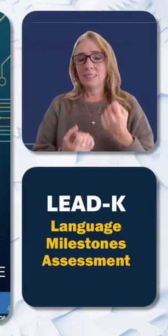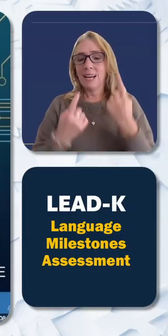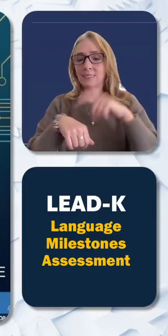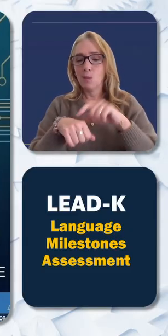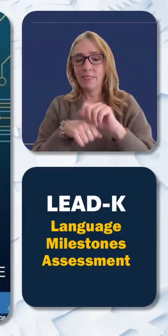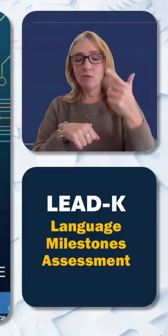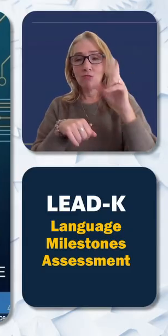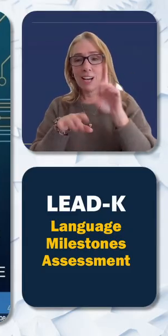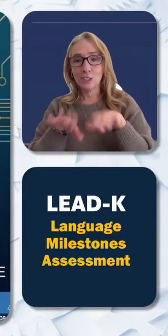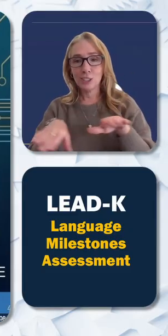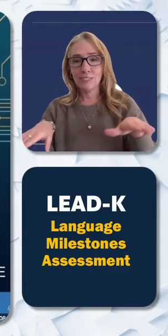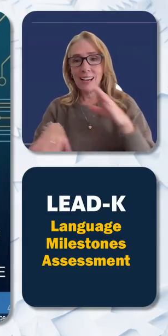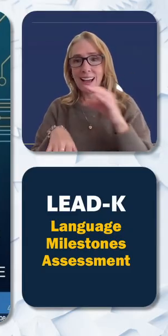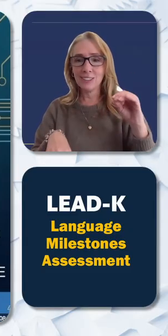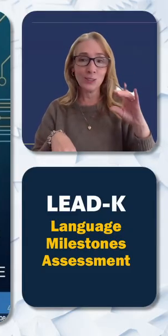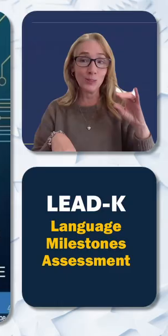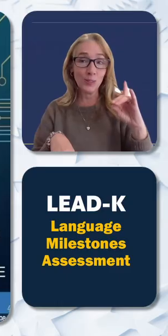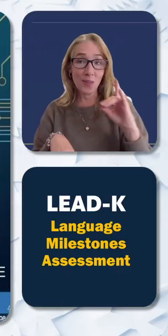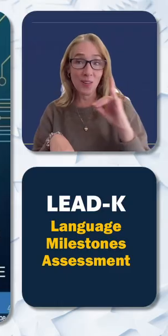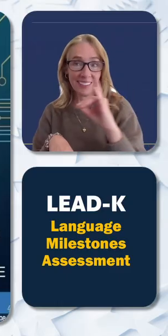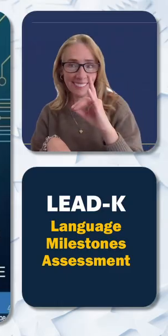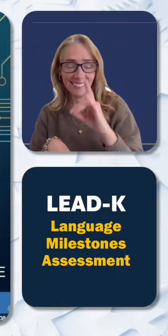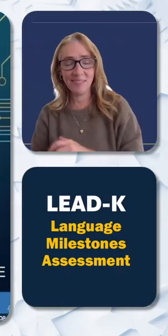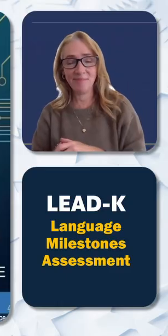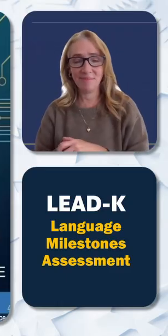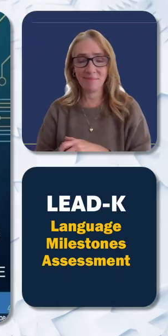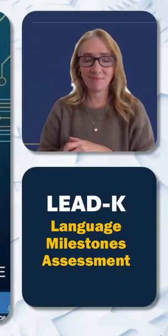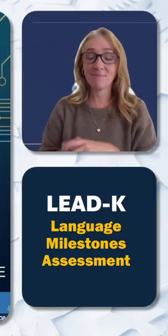her spouse, where she enjoys spending time with her grandchildren and her Chihuahuas.